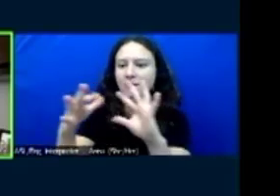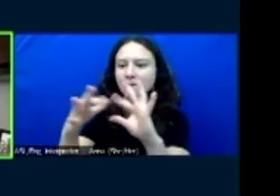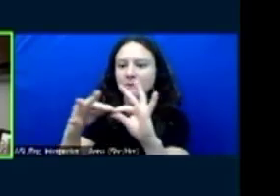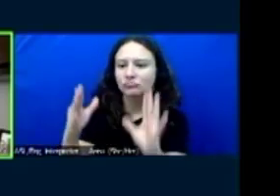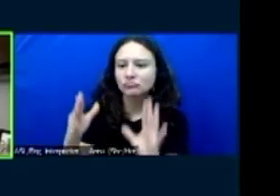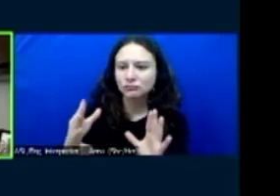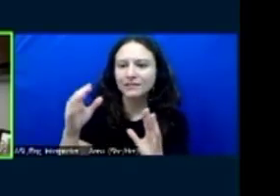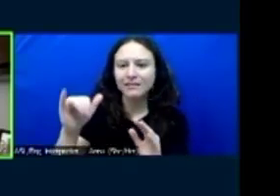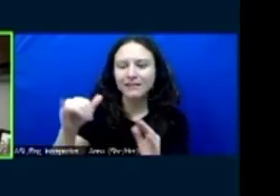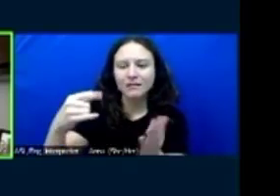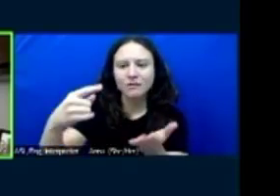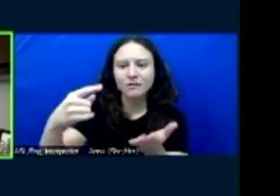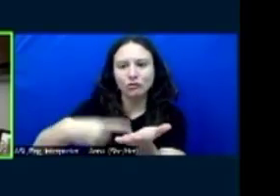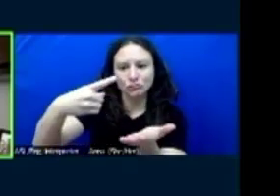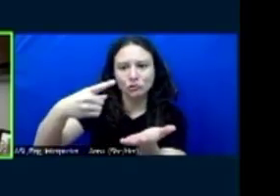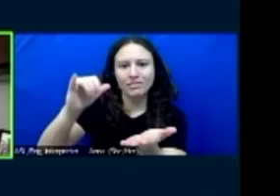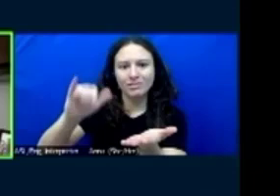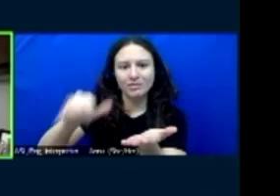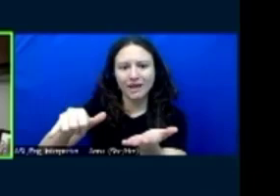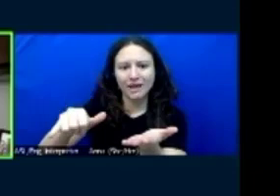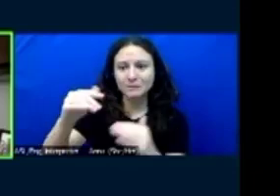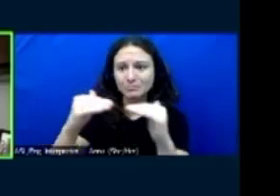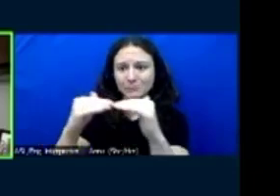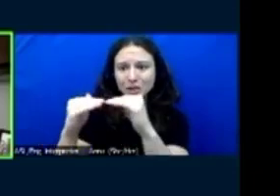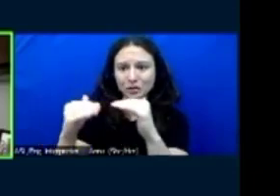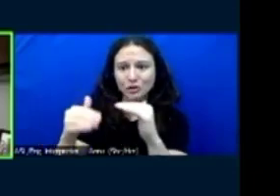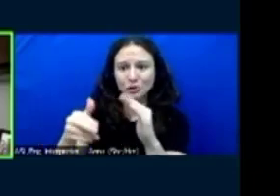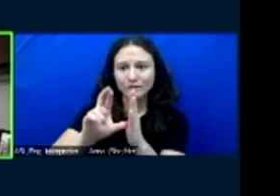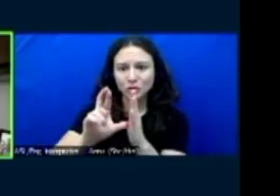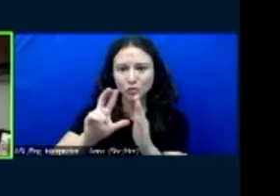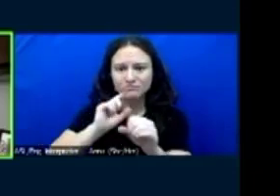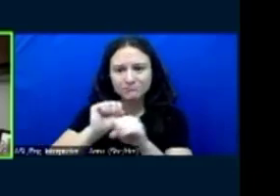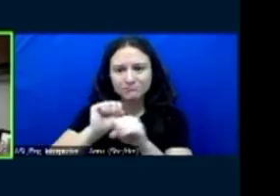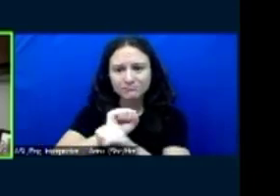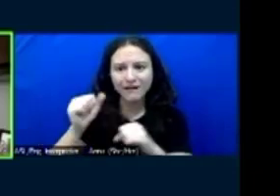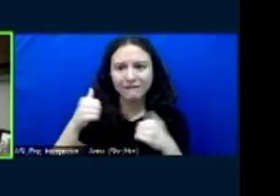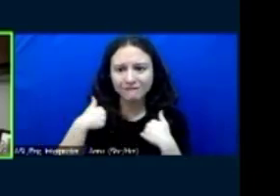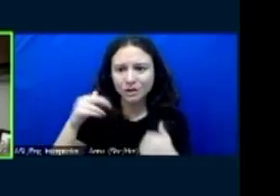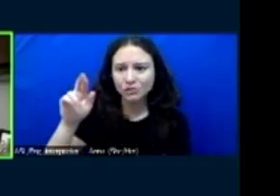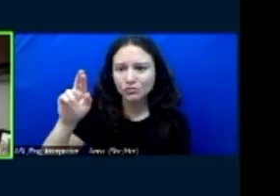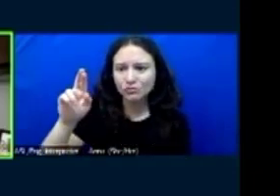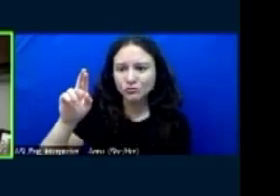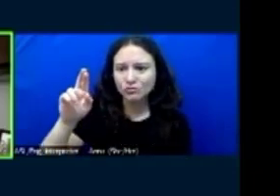is racially biased. And so, for example, this cartoon comes from the Stevens et.